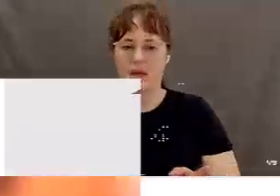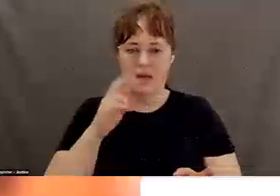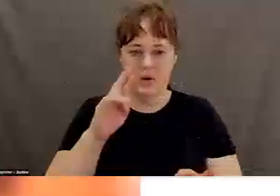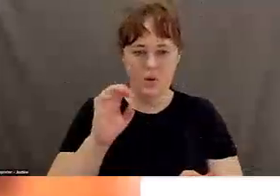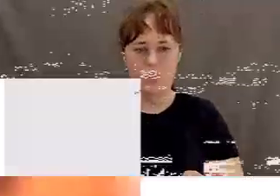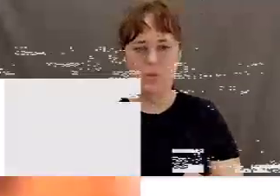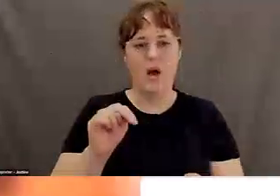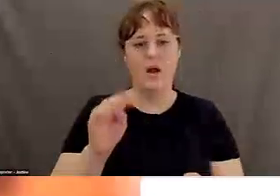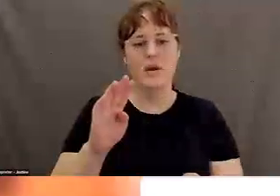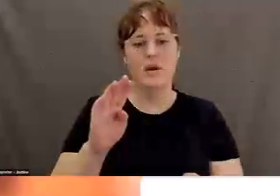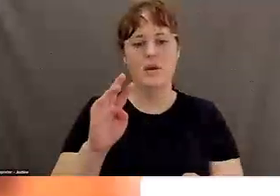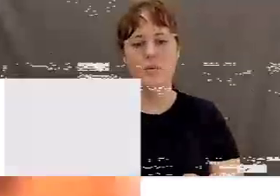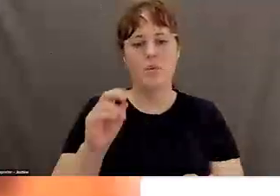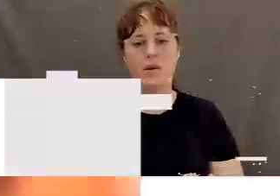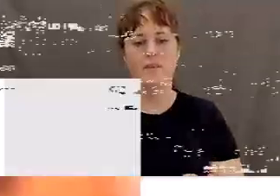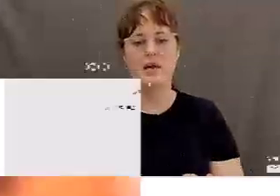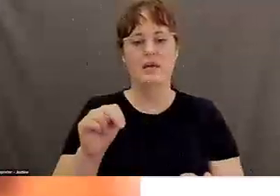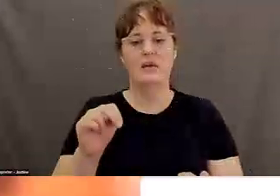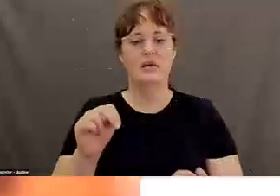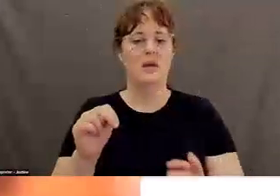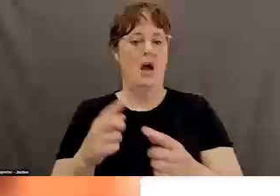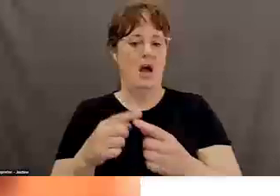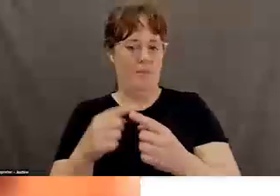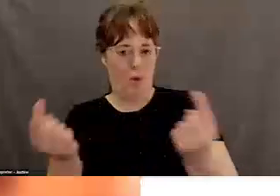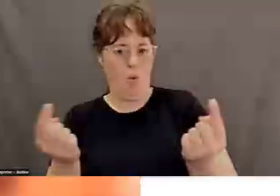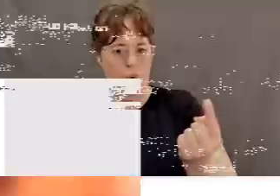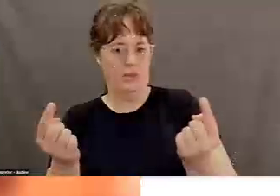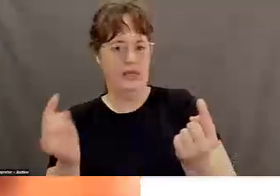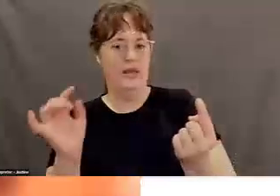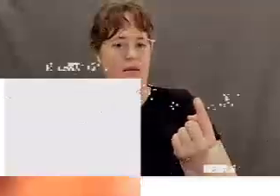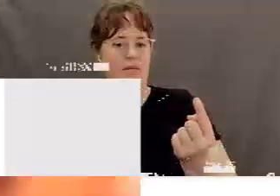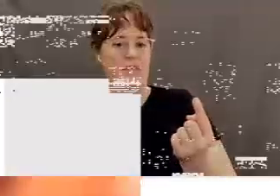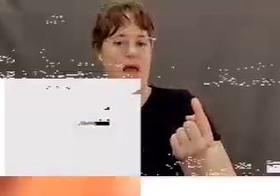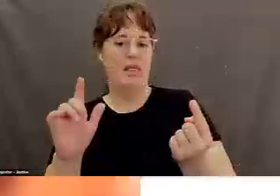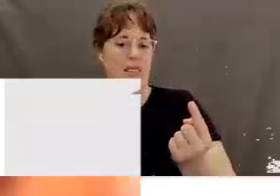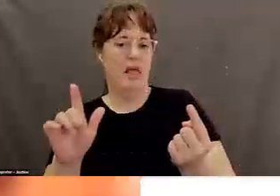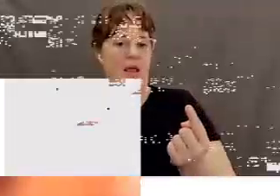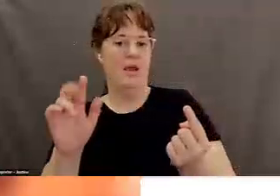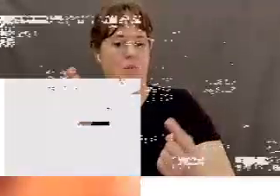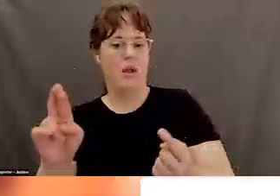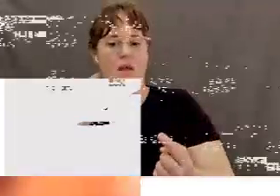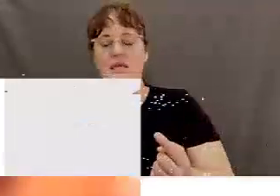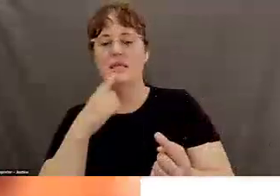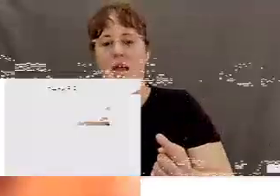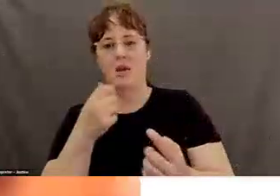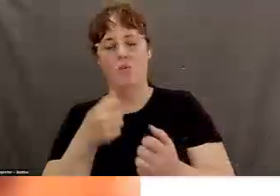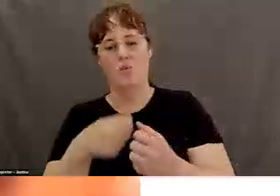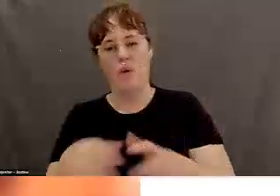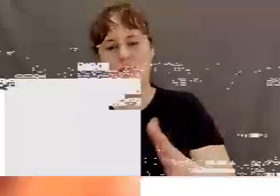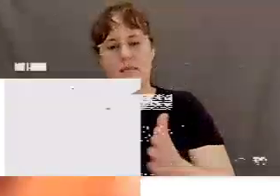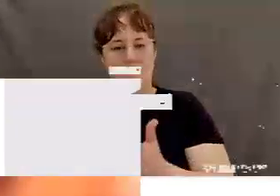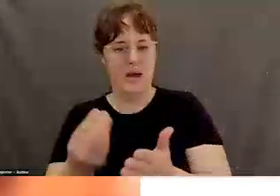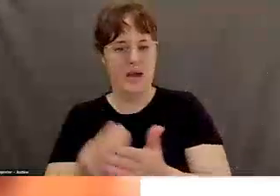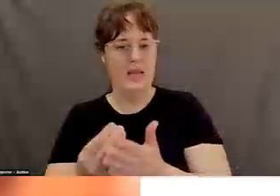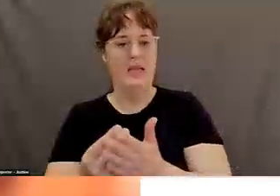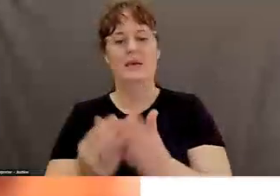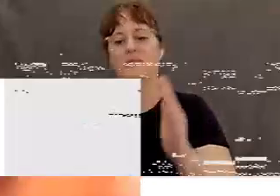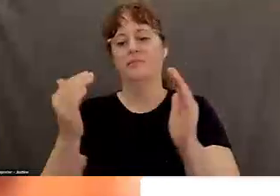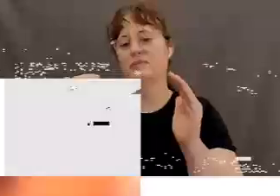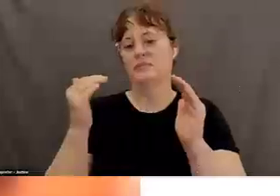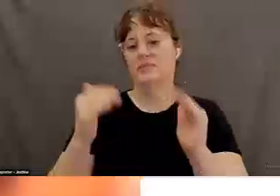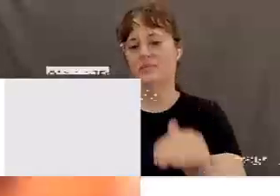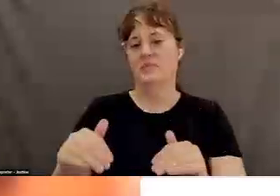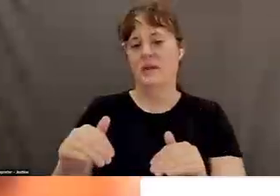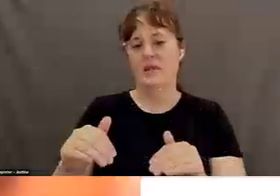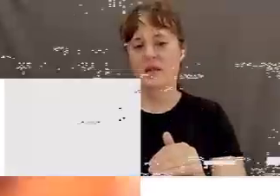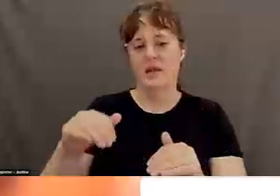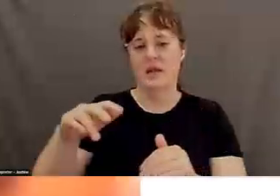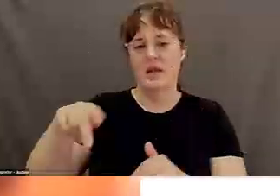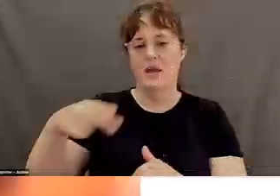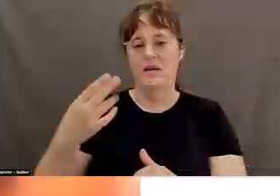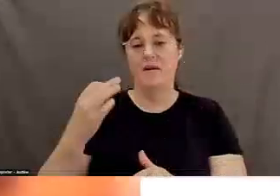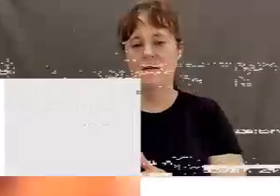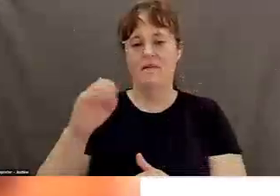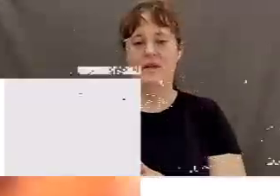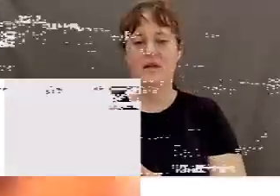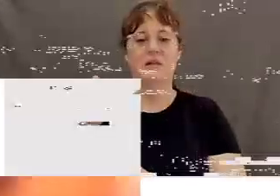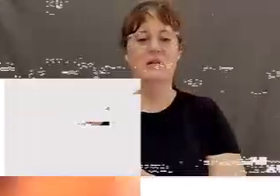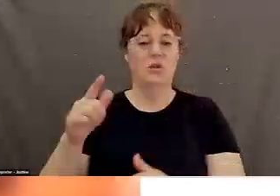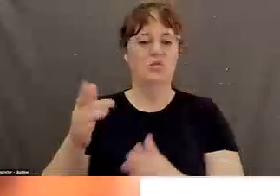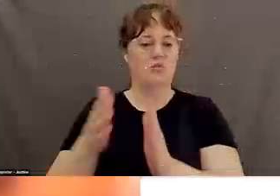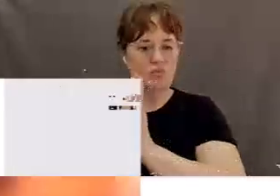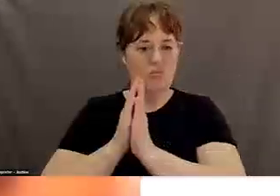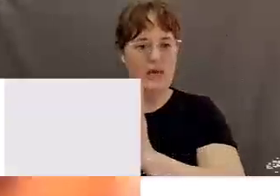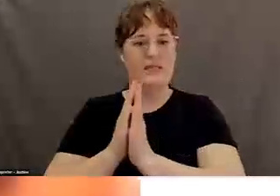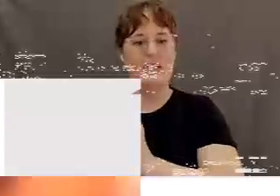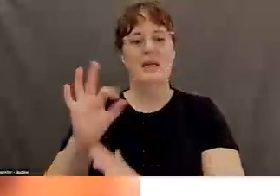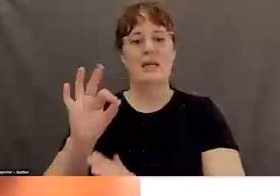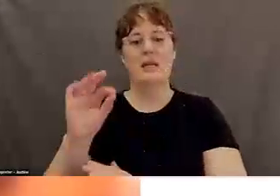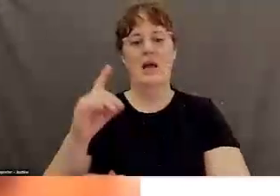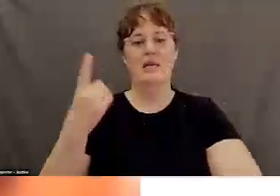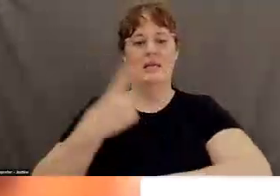Boardroom: From Heather Phil, requesting a 90-day review of the Ballard Link Extension DEIS, and asking for the International District slash Chinatown Station to be corrected to Chinatown-international District Station.